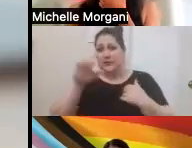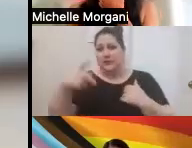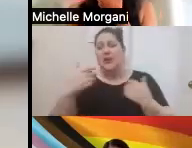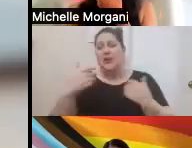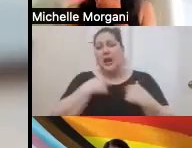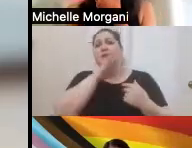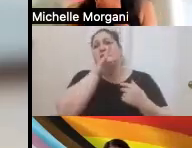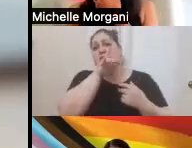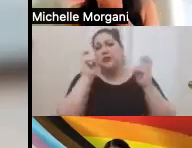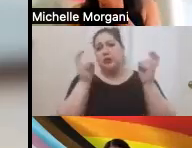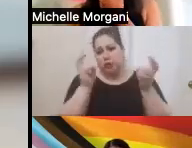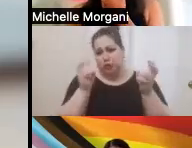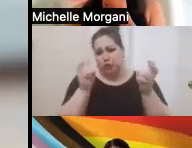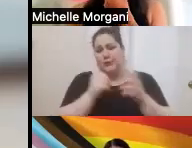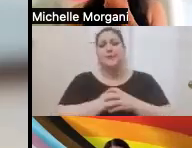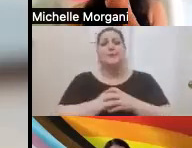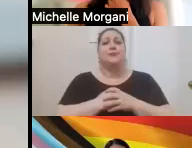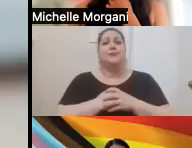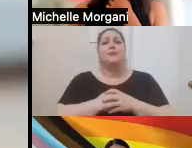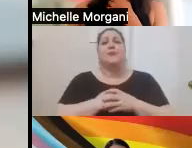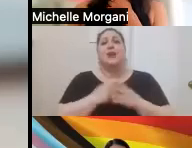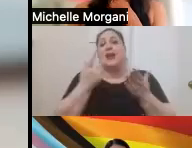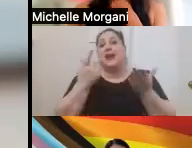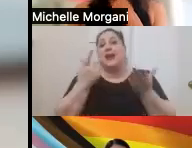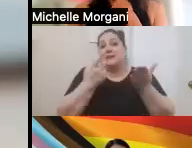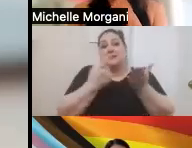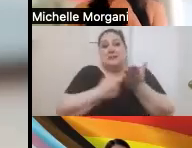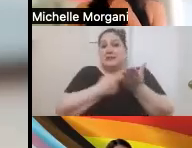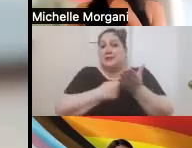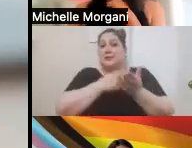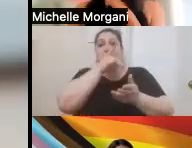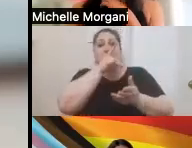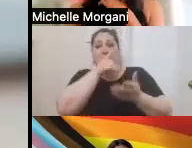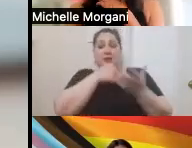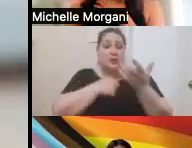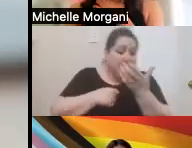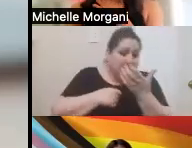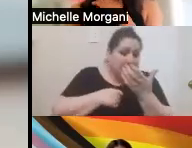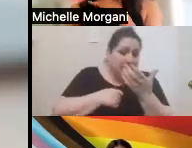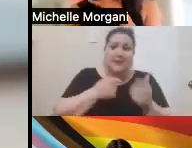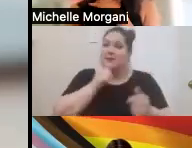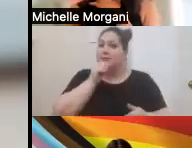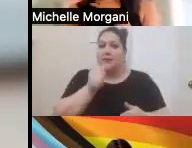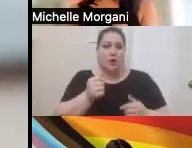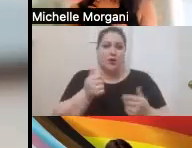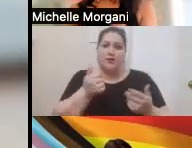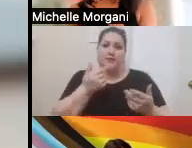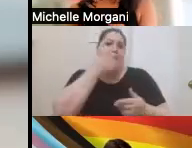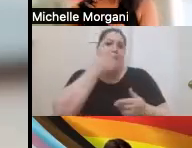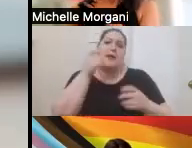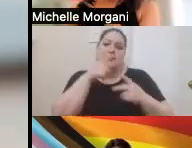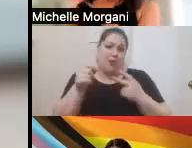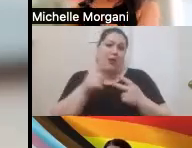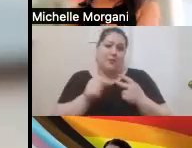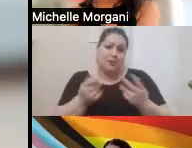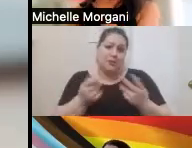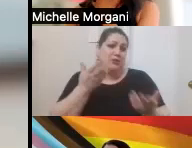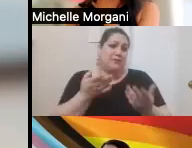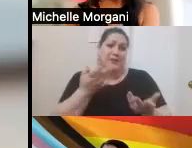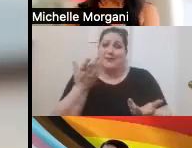And in various ways, speech to text may not be the ideal option. So it may be that we are actually exploring something completely different,